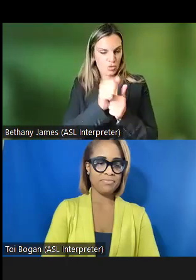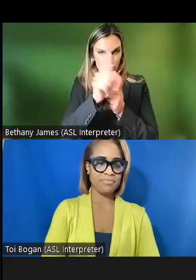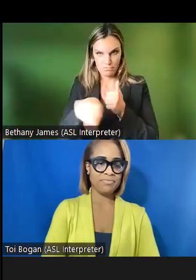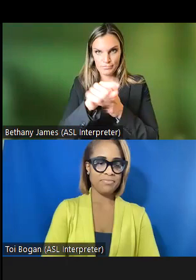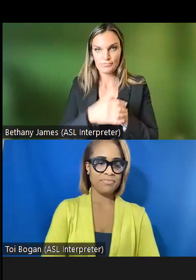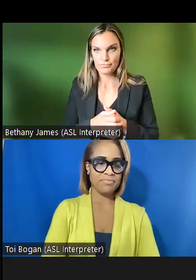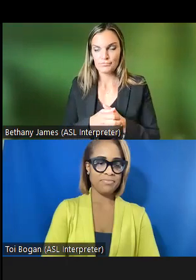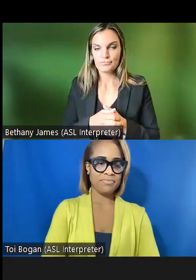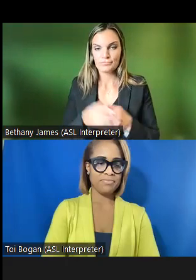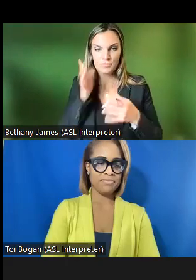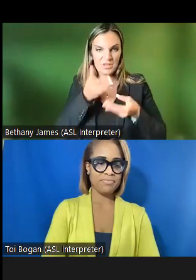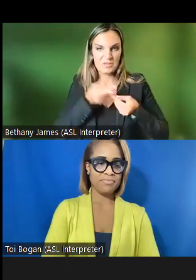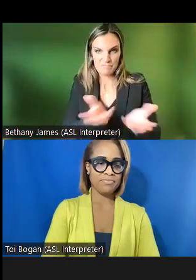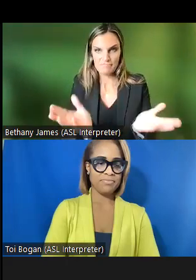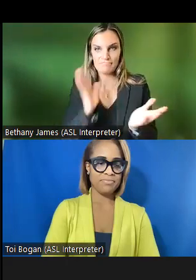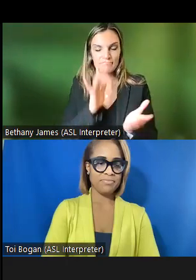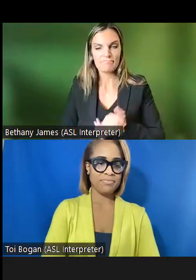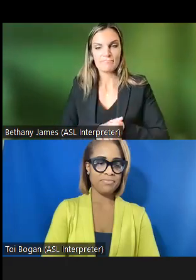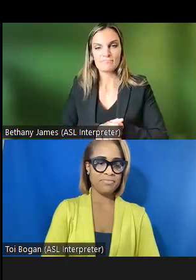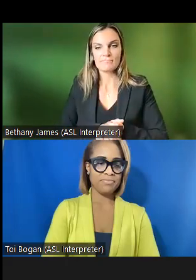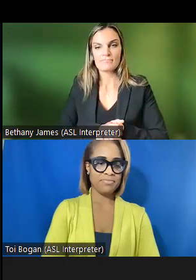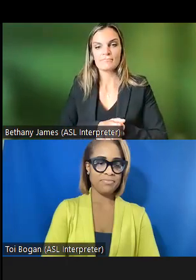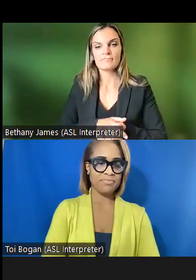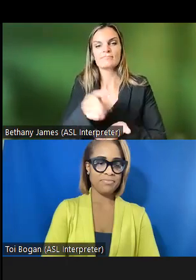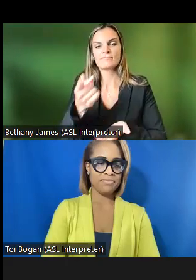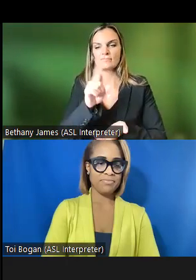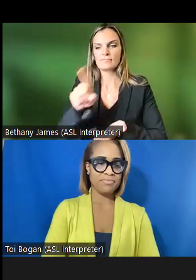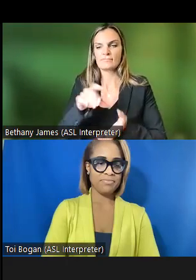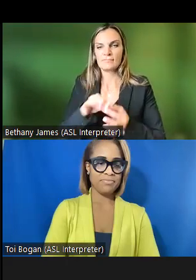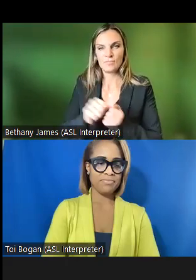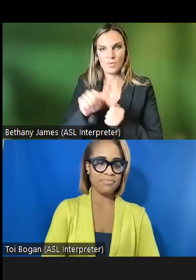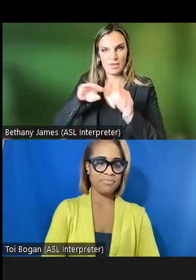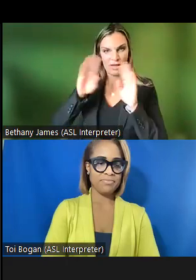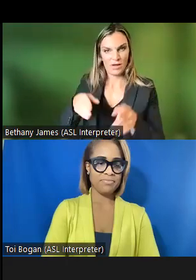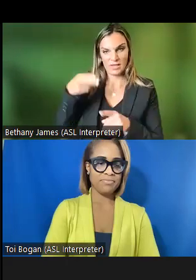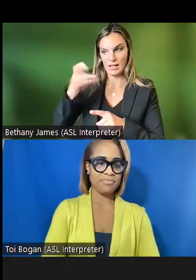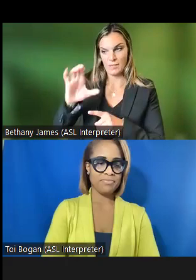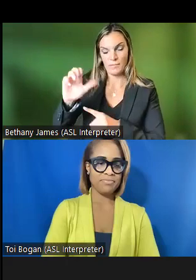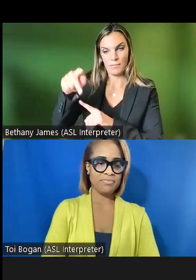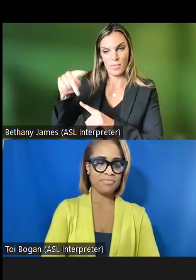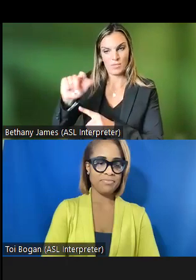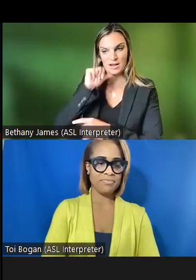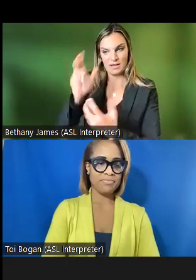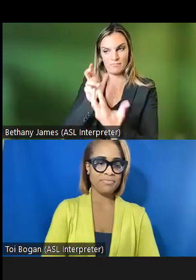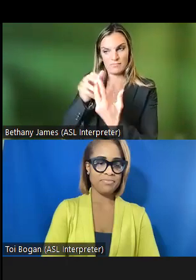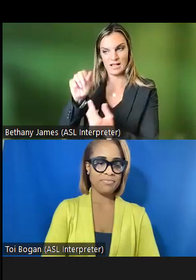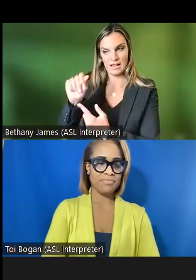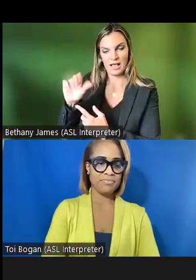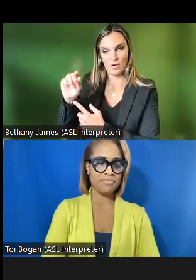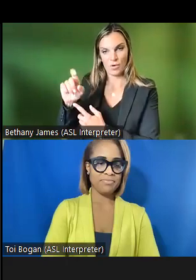Okay. So someone asked a question about housing. It says, what it a handicap apartment is not up to ADA codes, who do we call? Yeah.